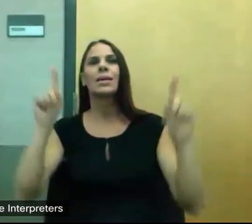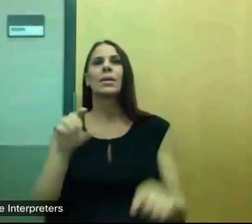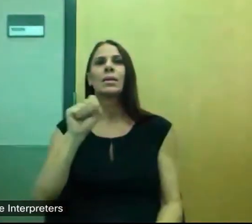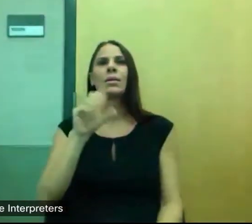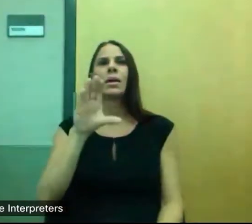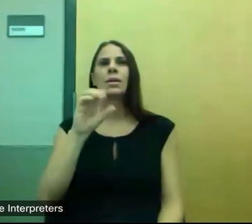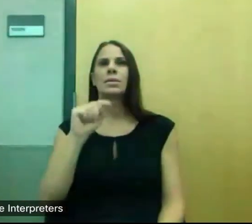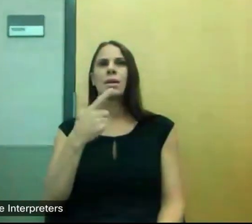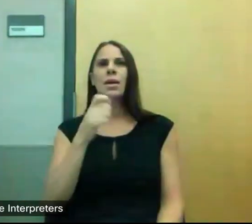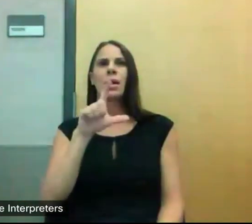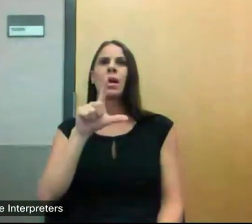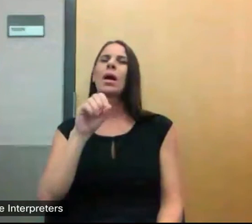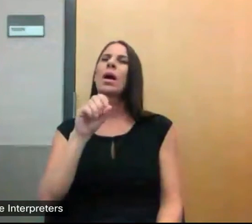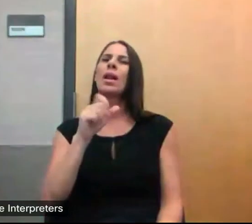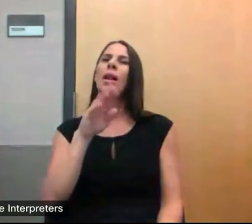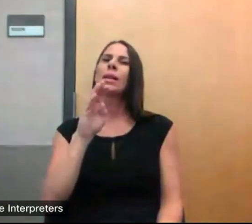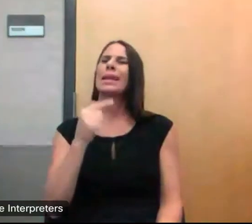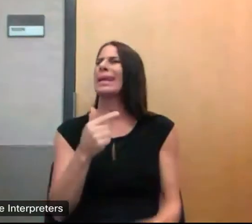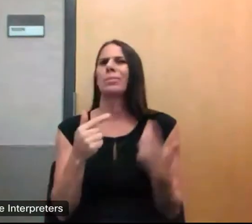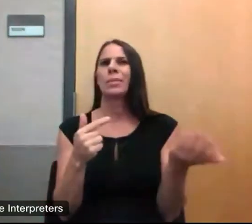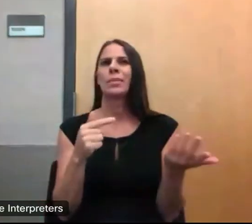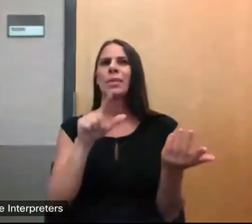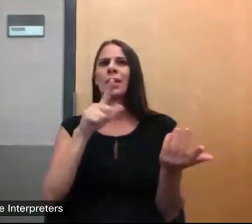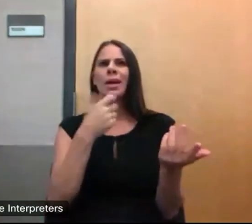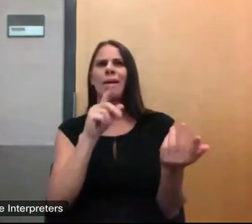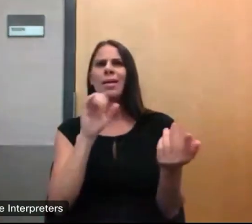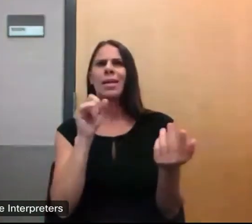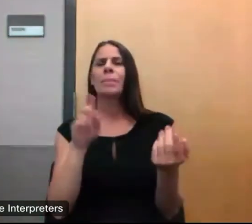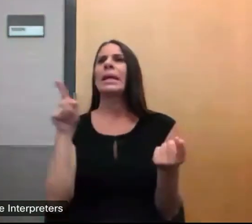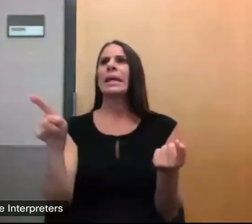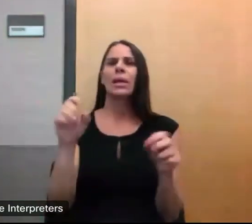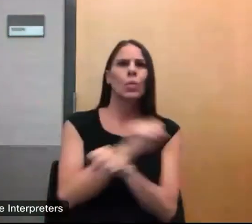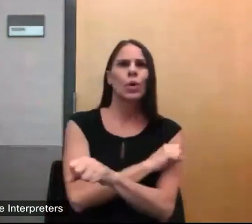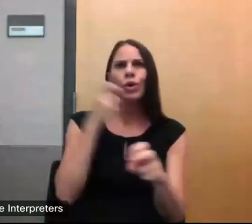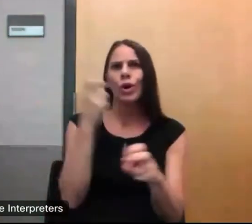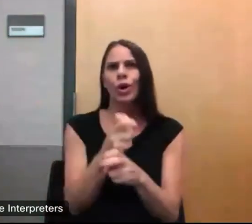the FDA. We had a conversation with him a couple months ago, and he said, like, he worked really hard to find ways around some of the bureaucratic things. So he was like, it was